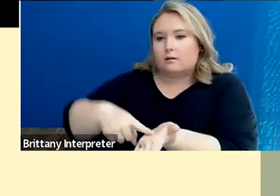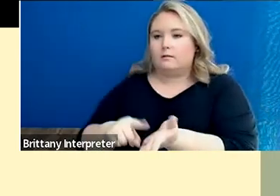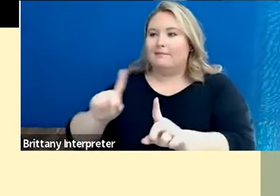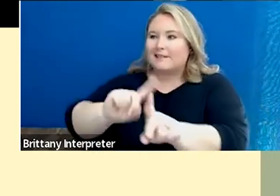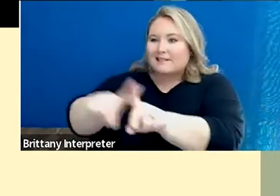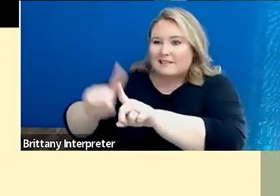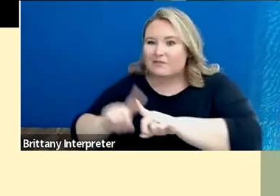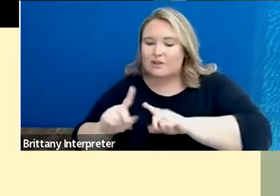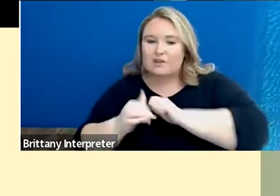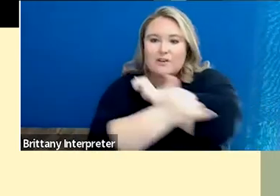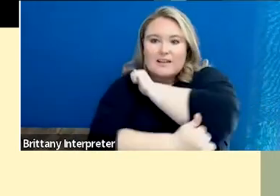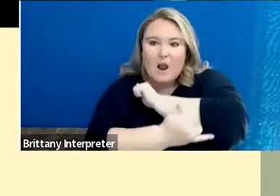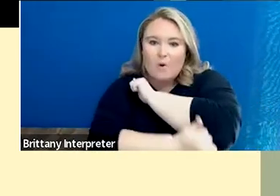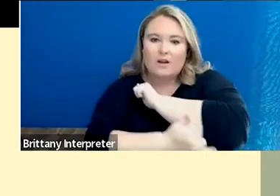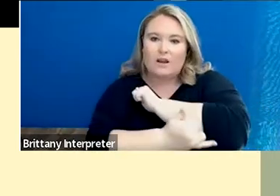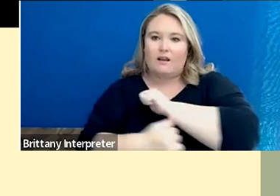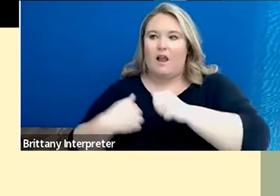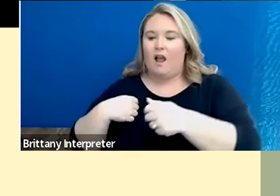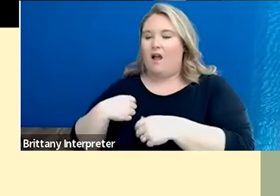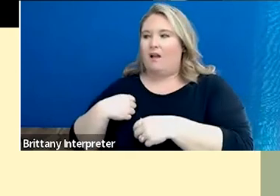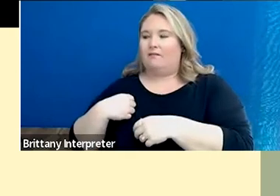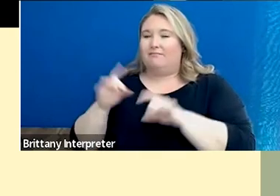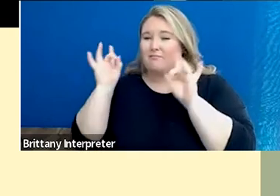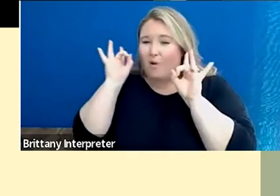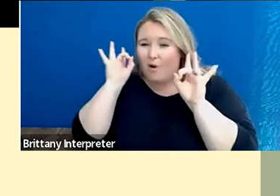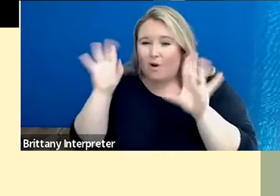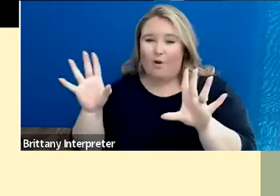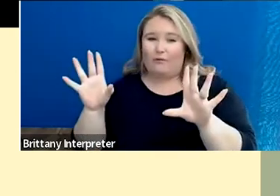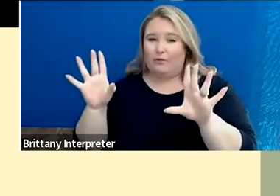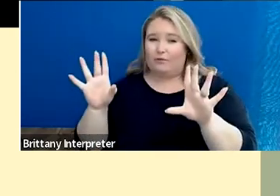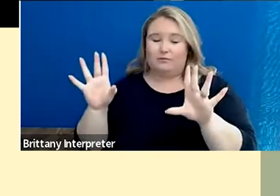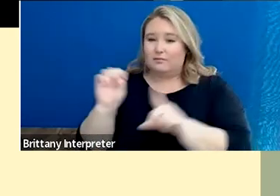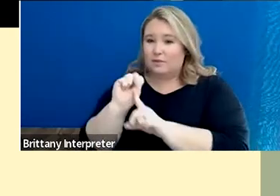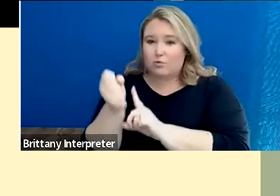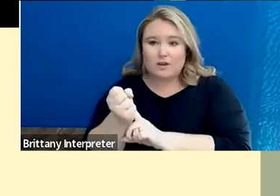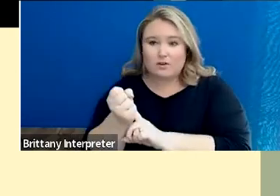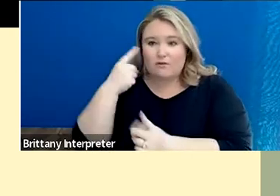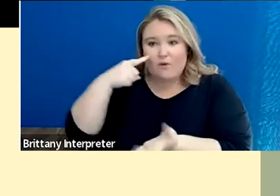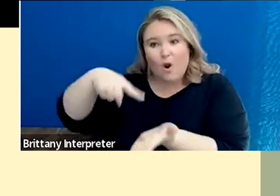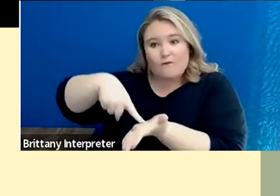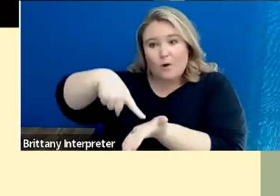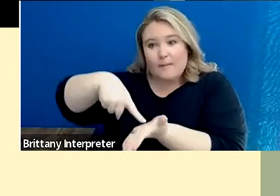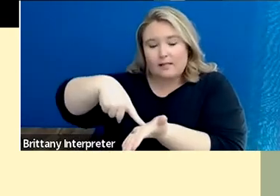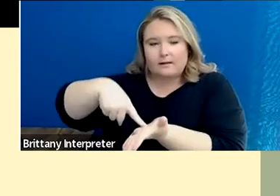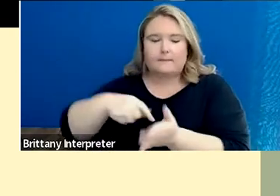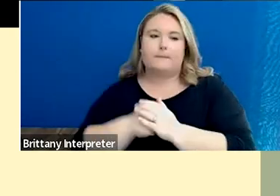probably, and Orange County, are probably among three of the worst in the state of Florida for this nationally. Our rents average, probably between